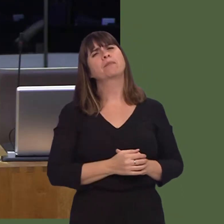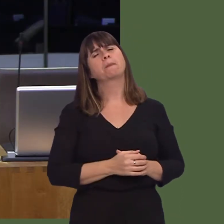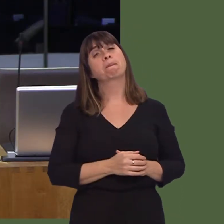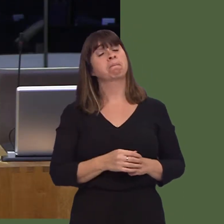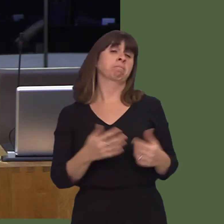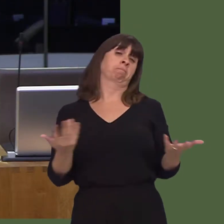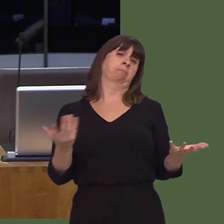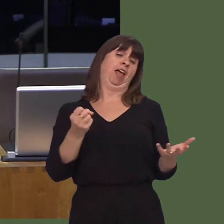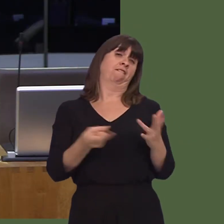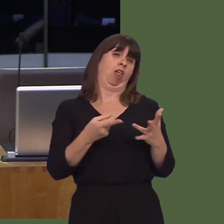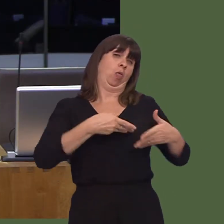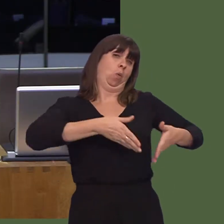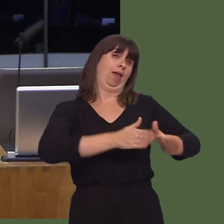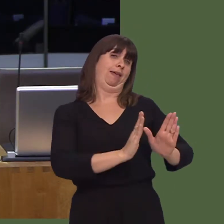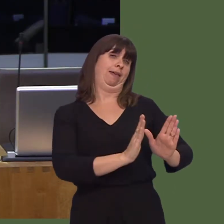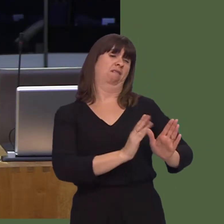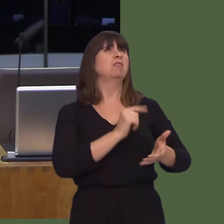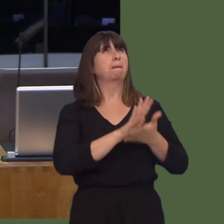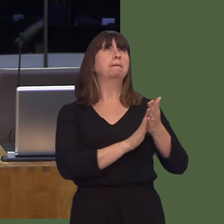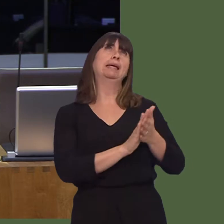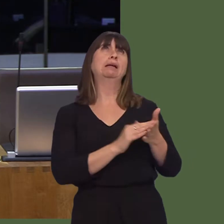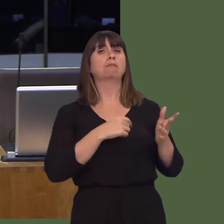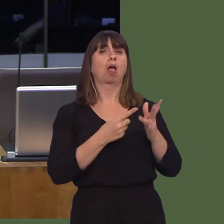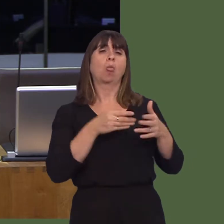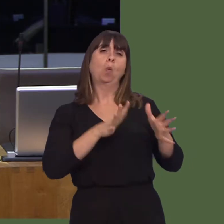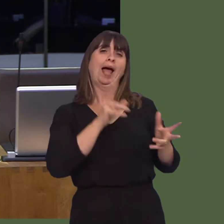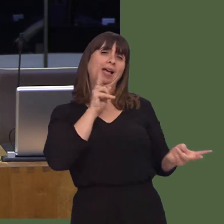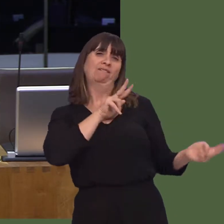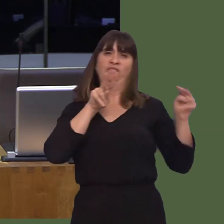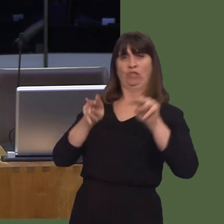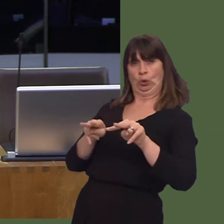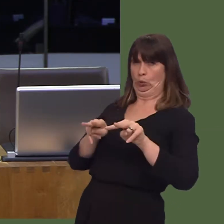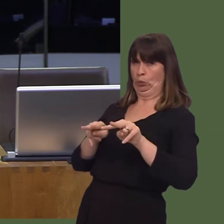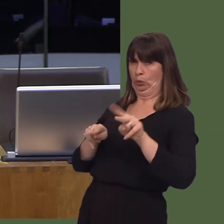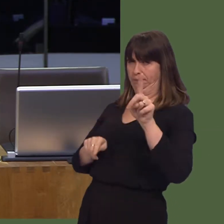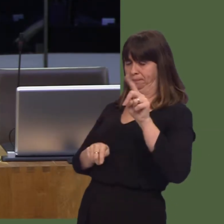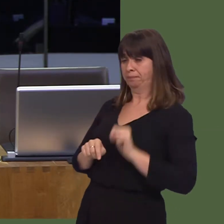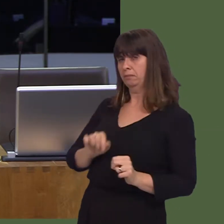mean, this is an alternative way of looking at thisóin that your economy Minister, Ken